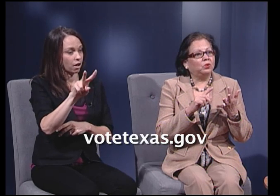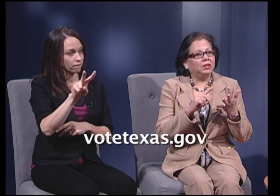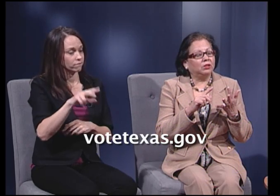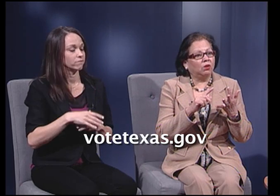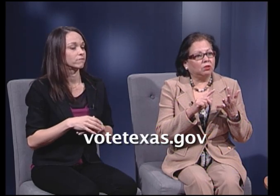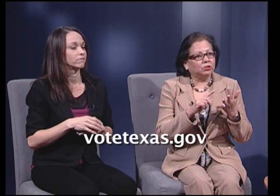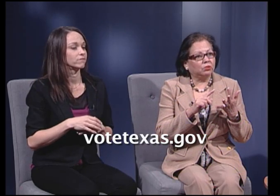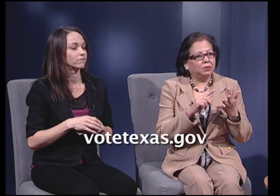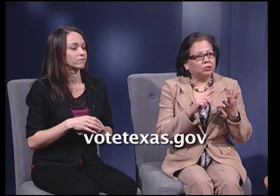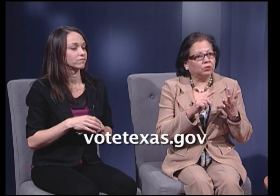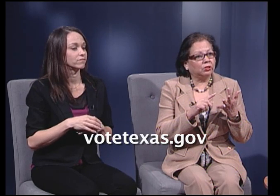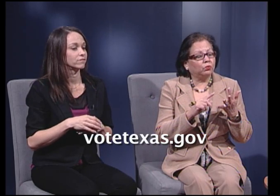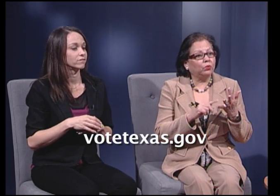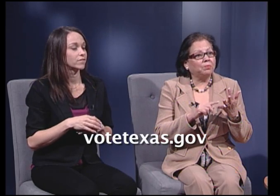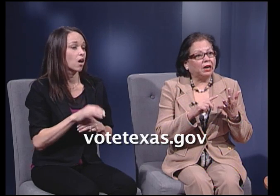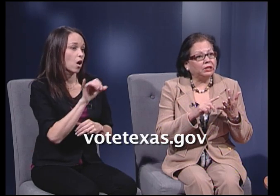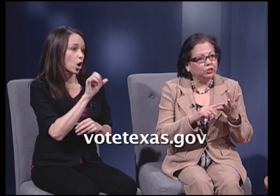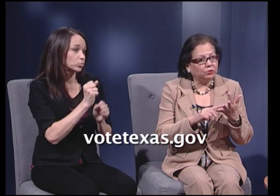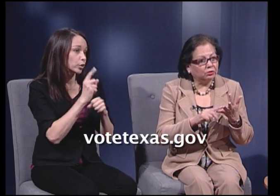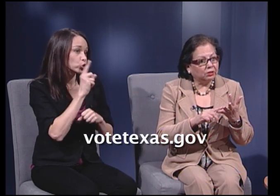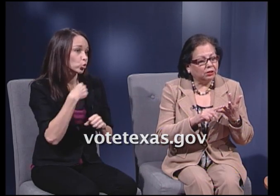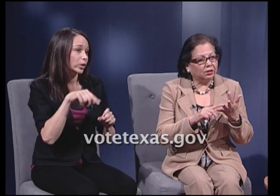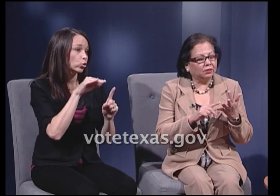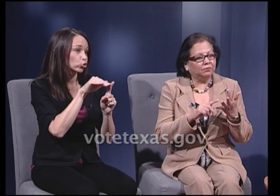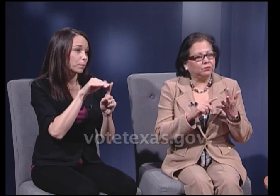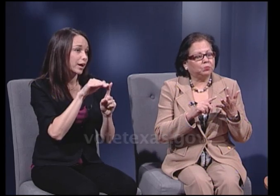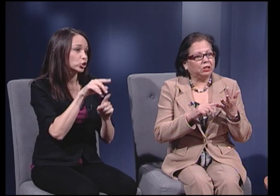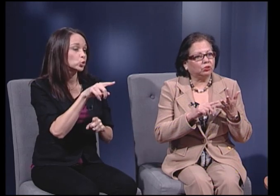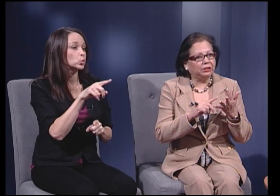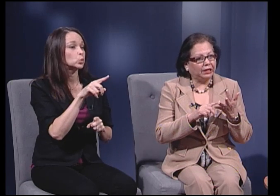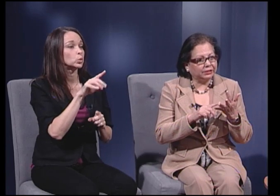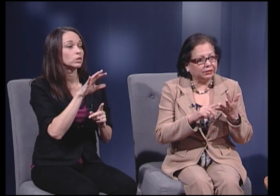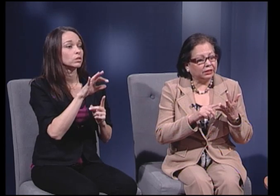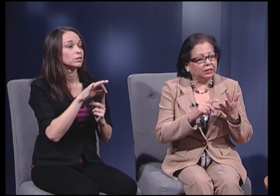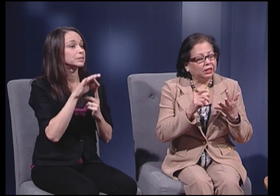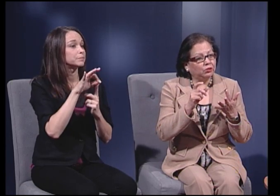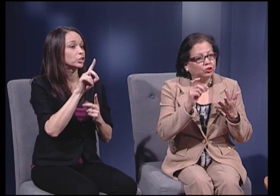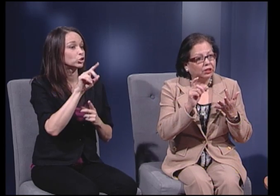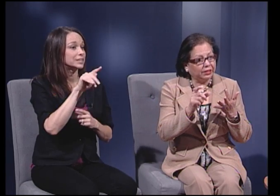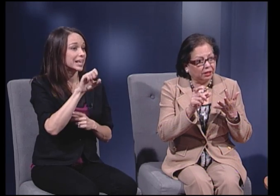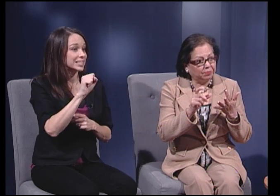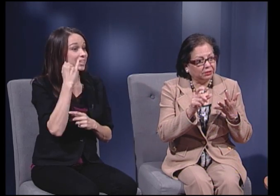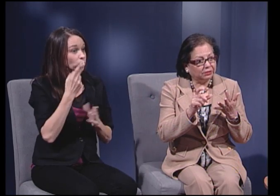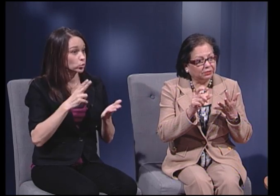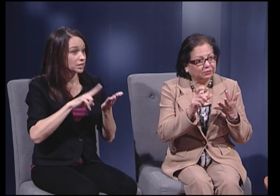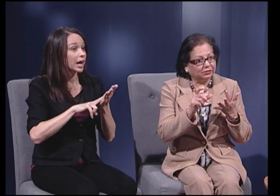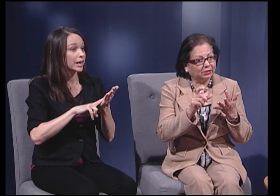We can also make sure that we remind you of special dates if you sign up, okay.